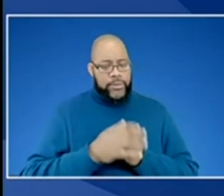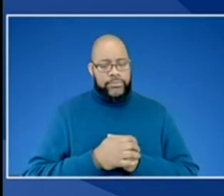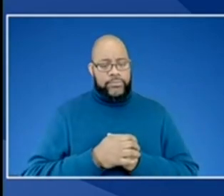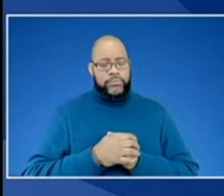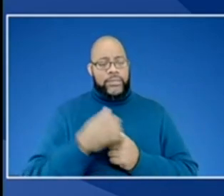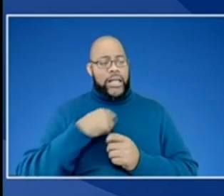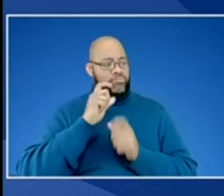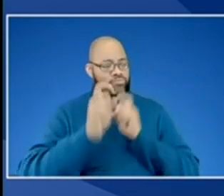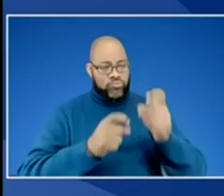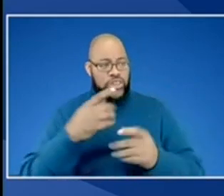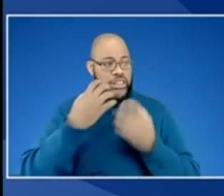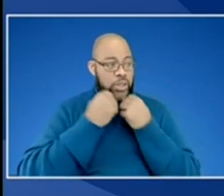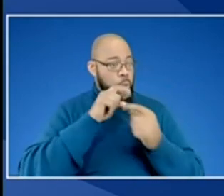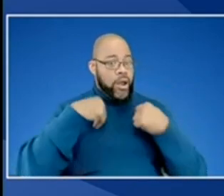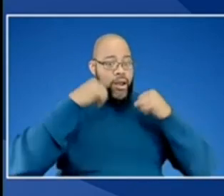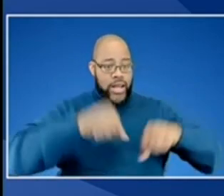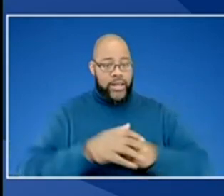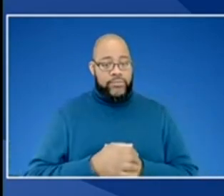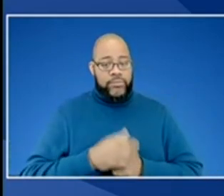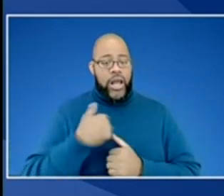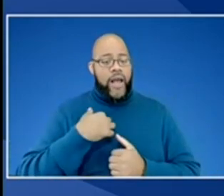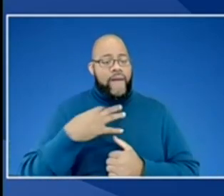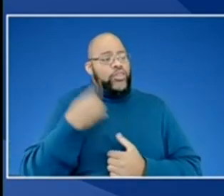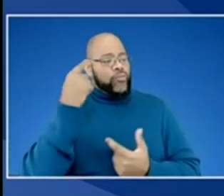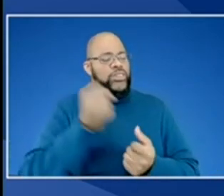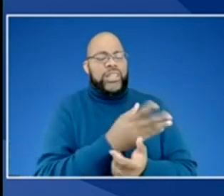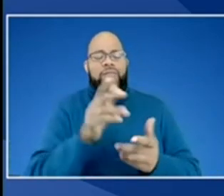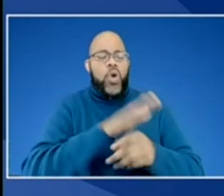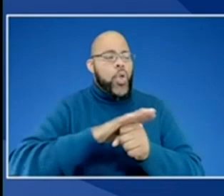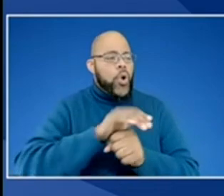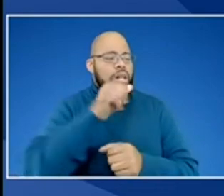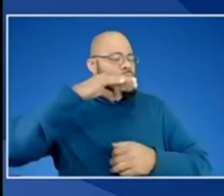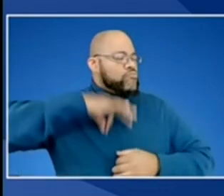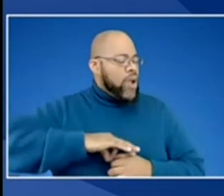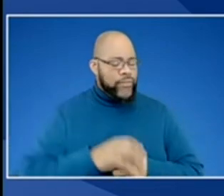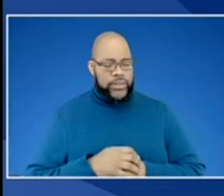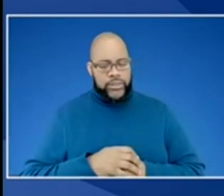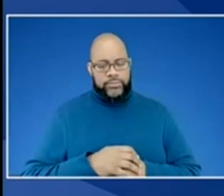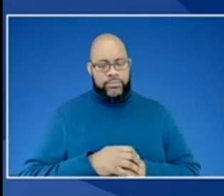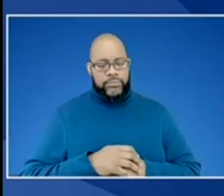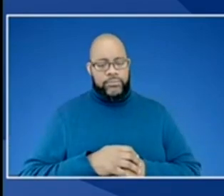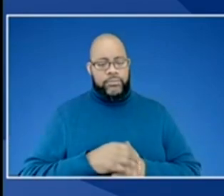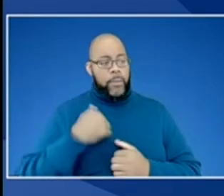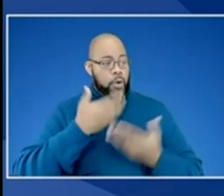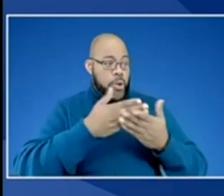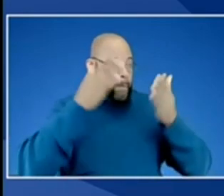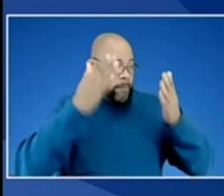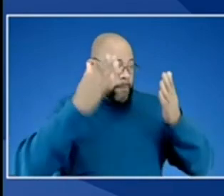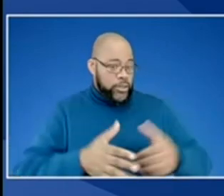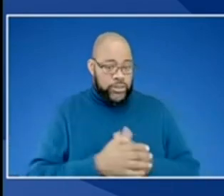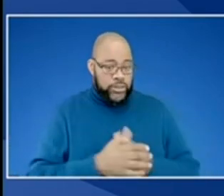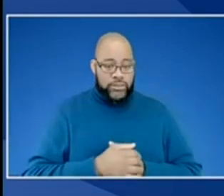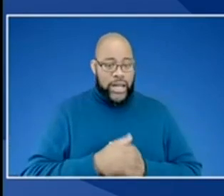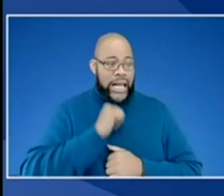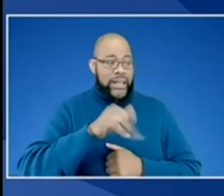charity when I can, and I volunteer for several local nonprofits. I am a good person. I did not find myself in this situation